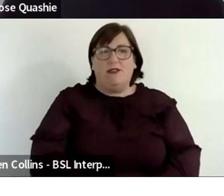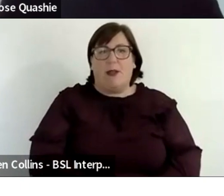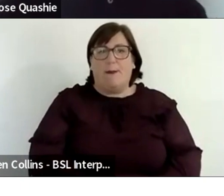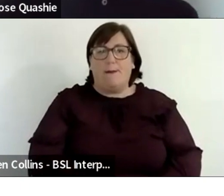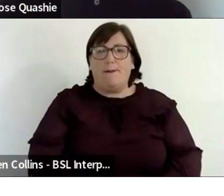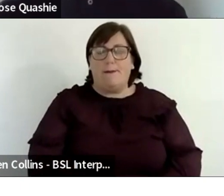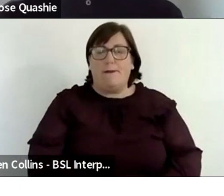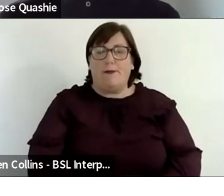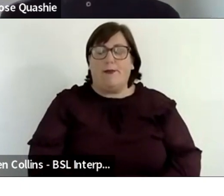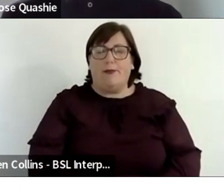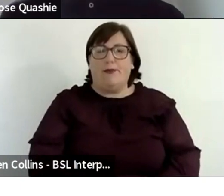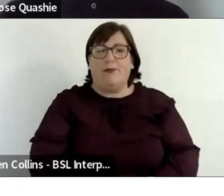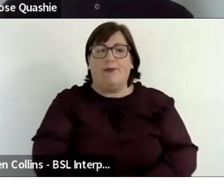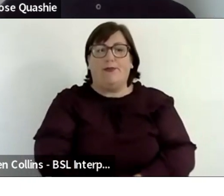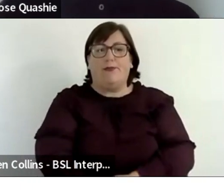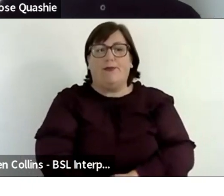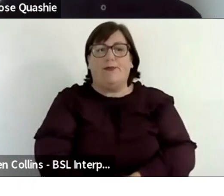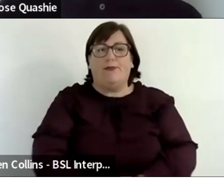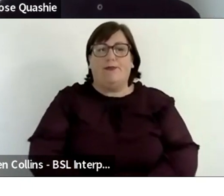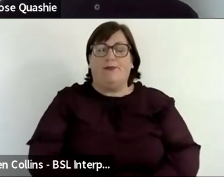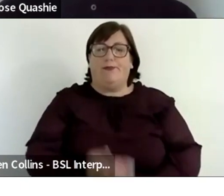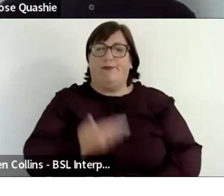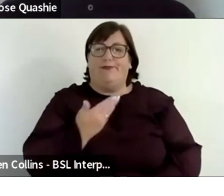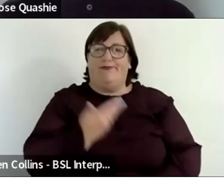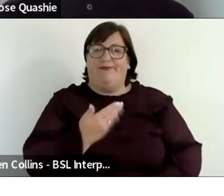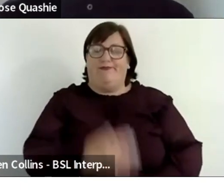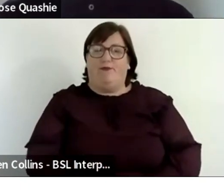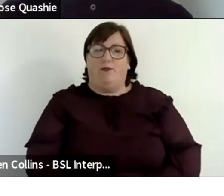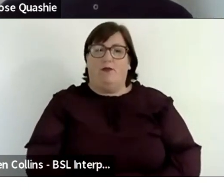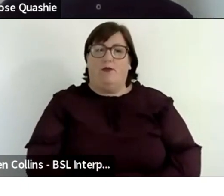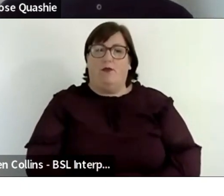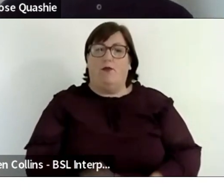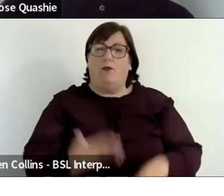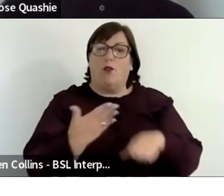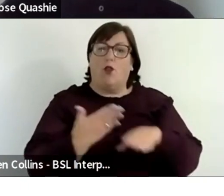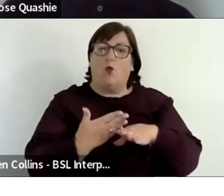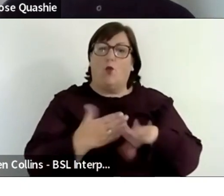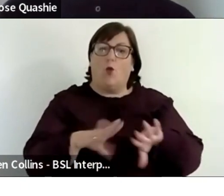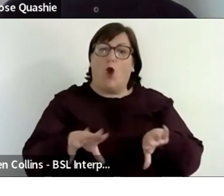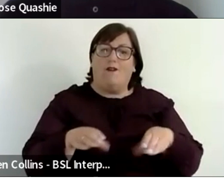This slide gives you a sense of the workforce requirements across the HS2 programme.